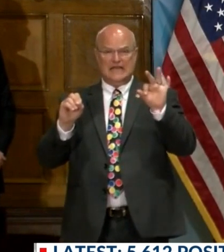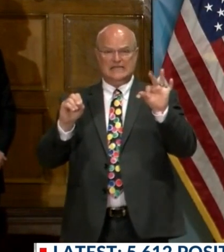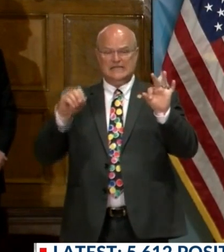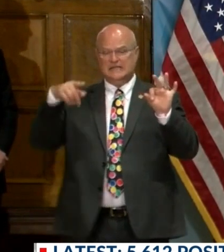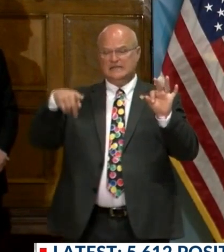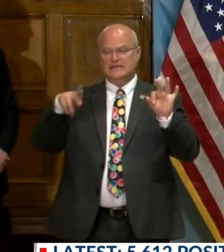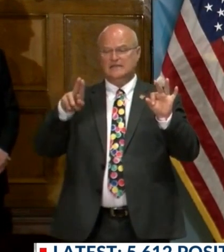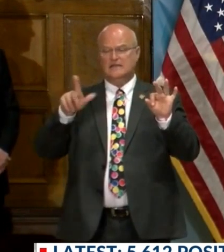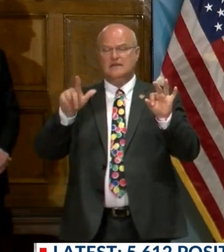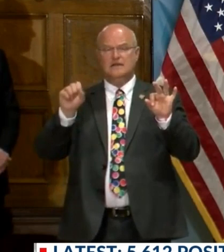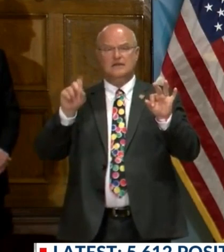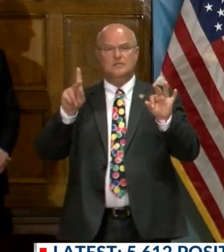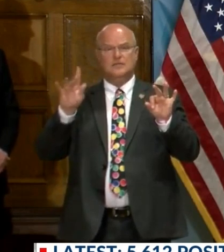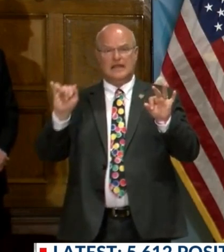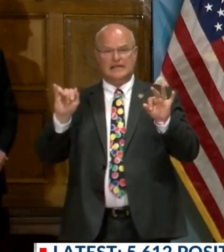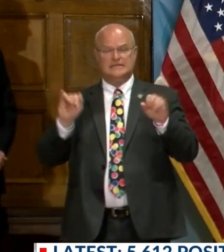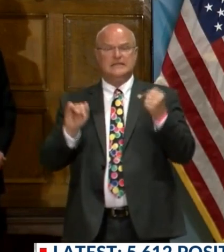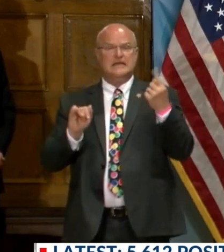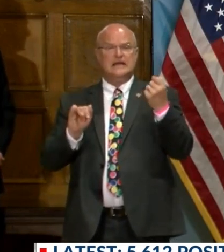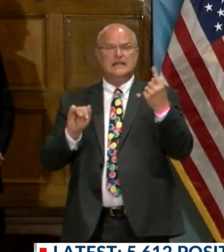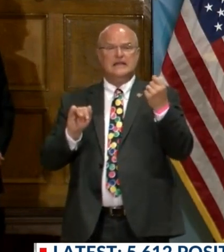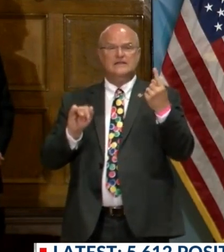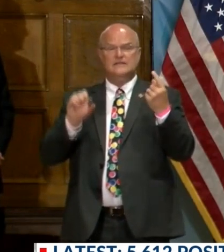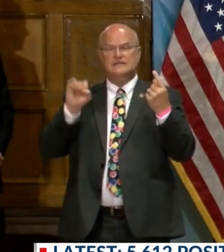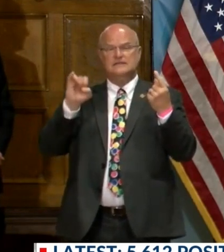WE HAVE HAD 22 IN BENTON COUNTY,